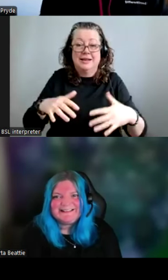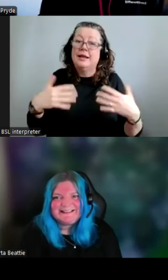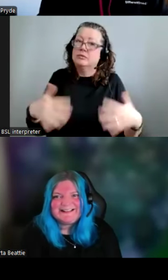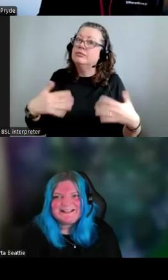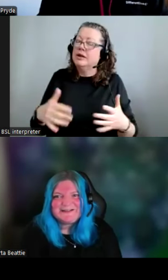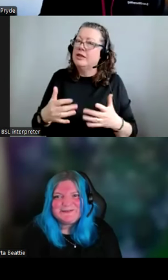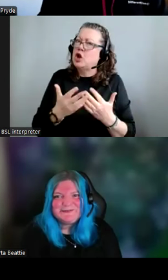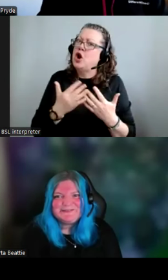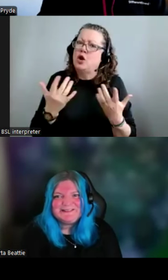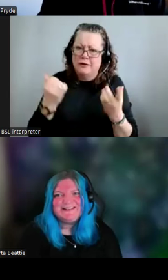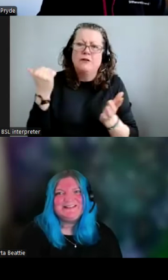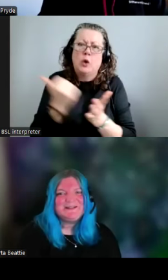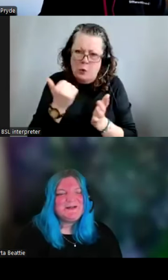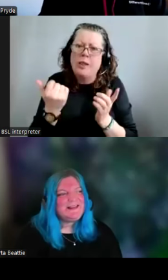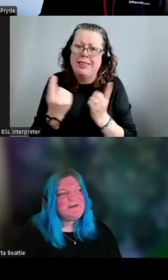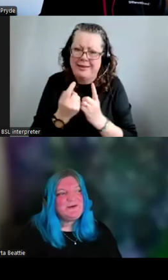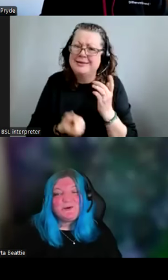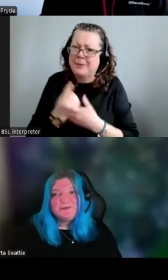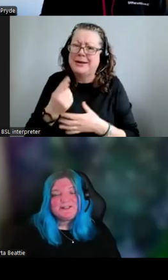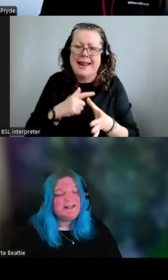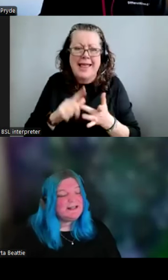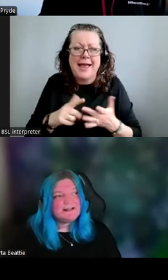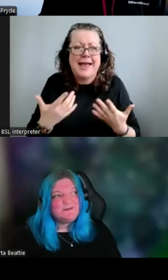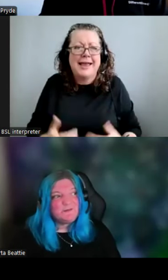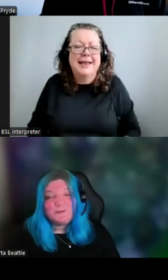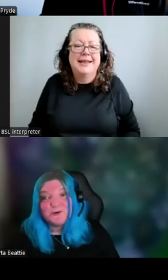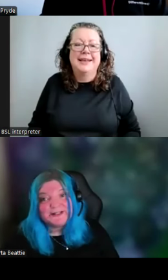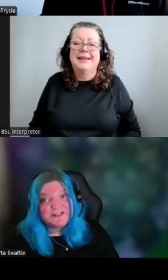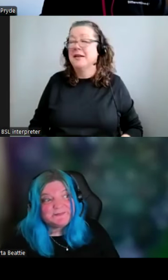happening in AI now. -That's so cool. I think we've got time for one more question,